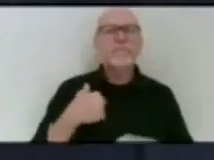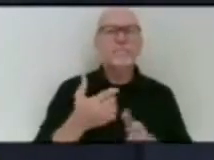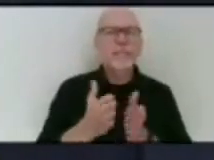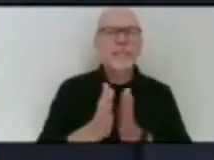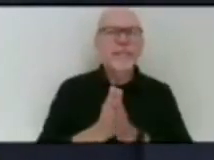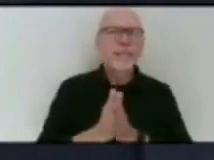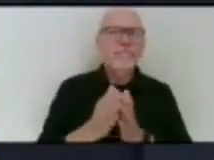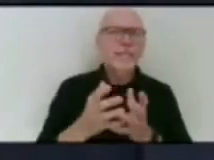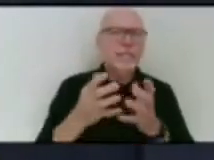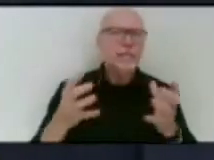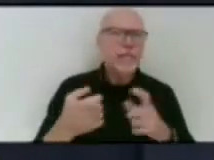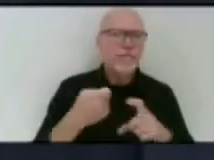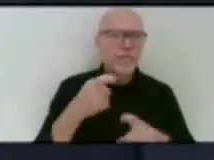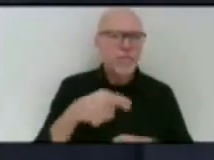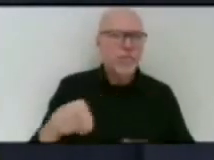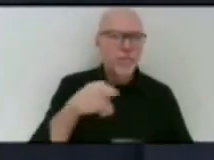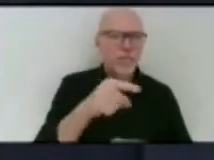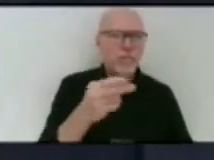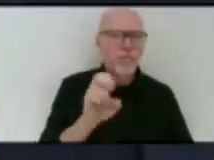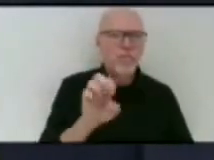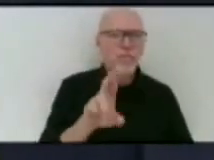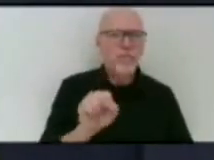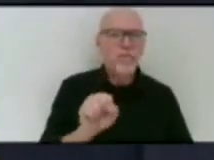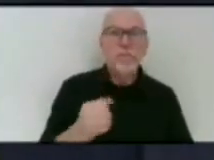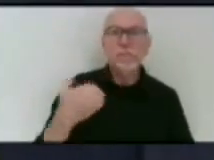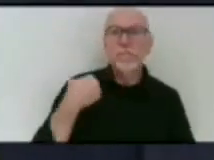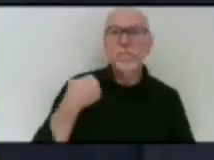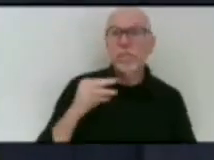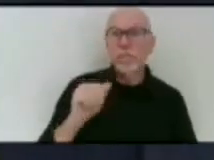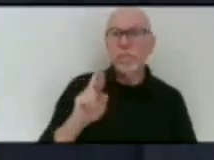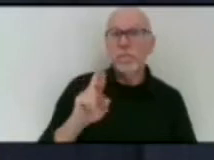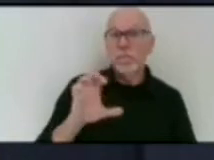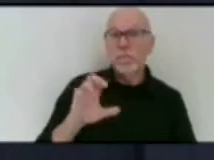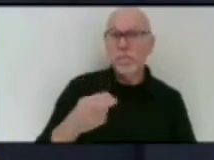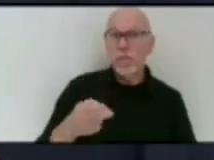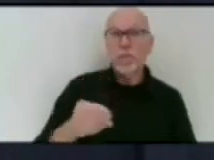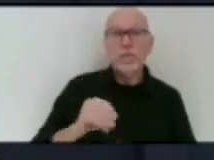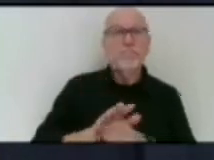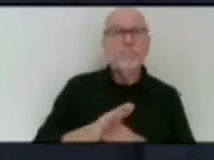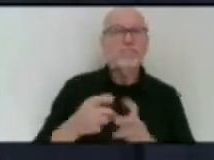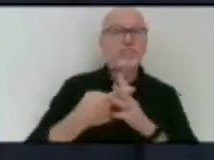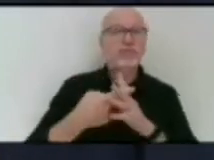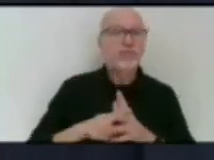Hoosiers. Back in March, when the pandemic began to take hold in Indiana